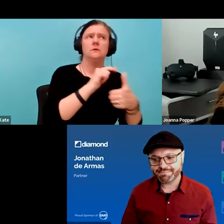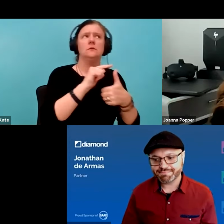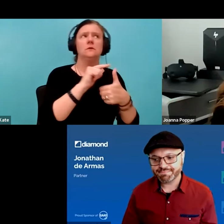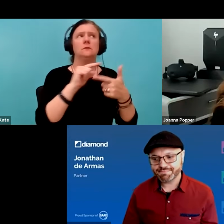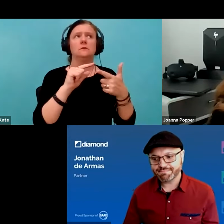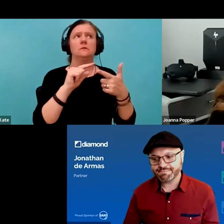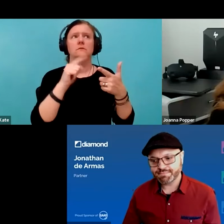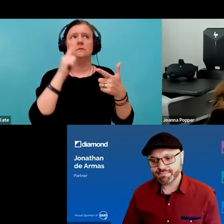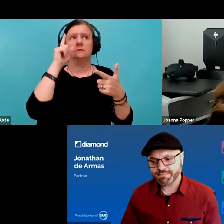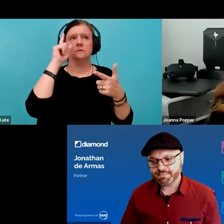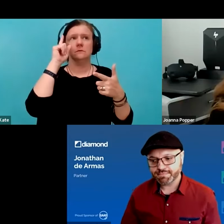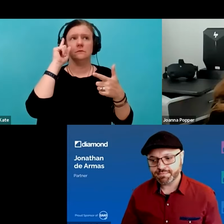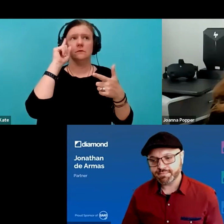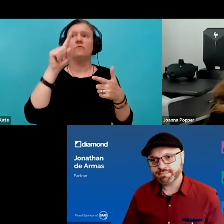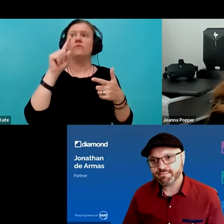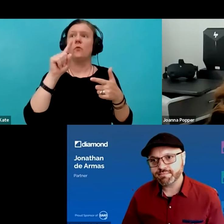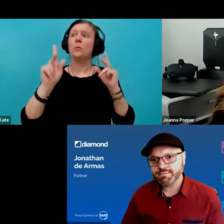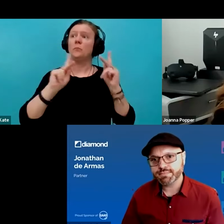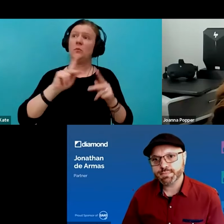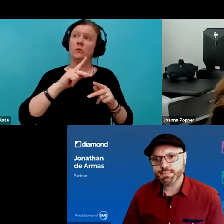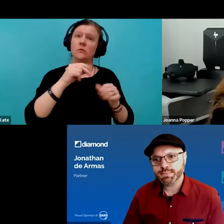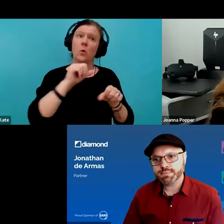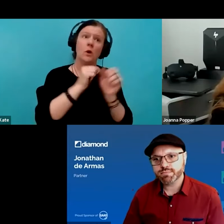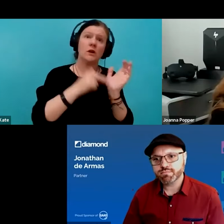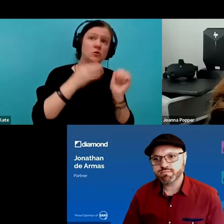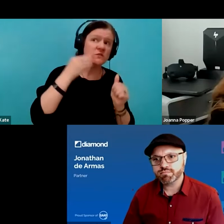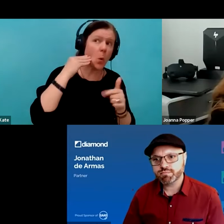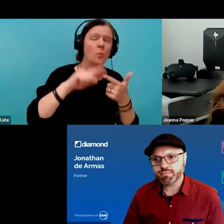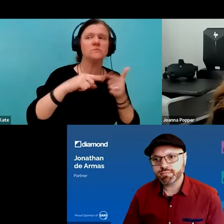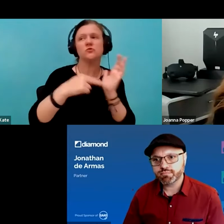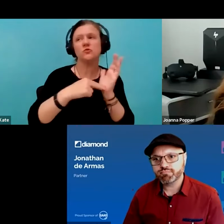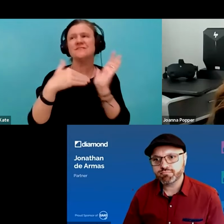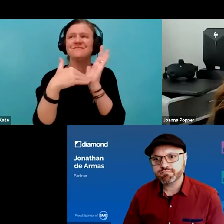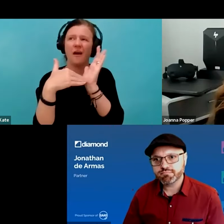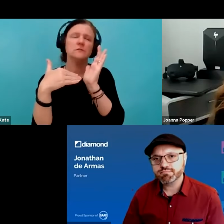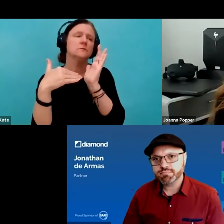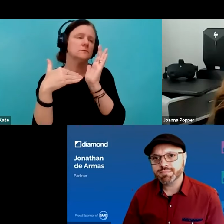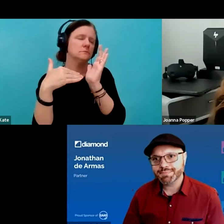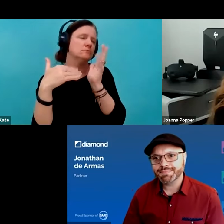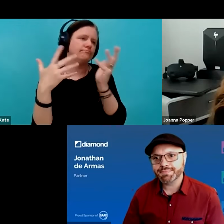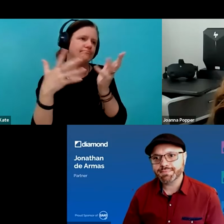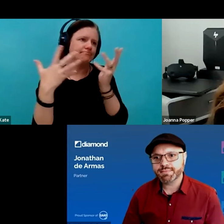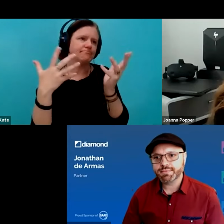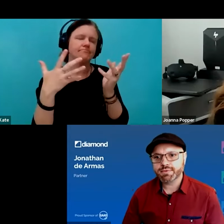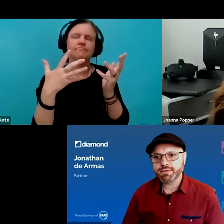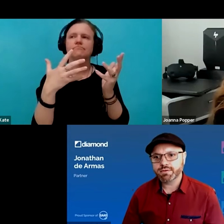train long term caregivers, whether they be professional in you know in a in